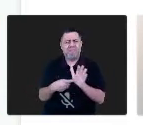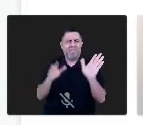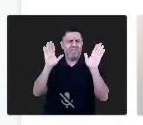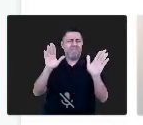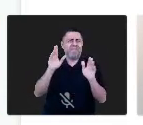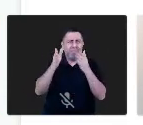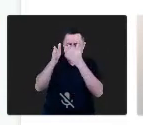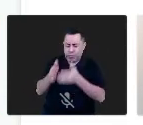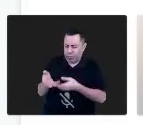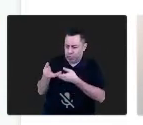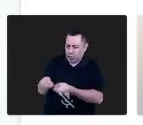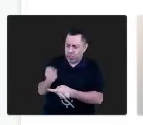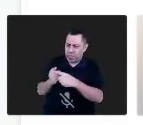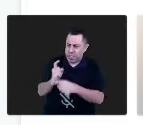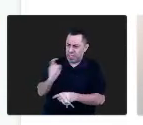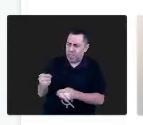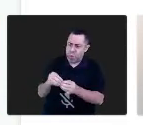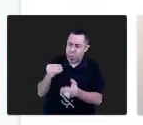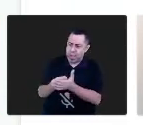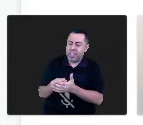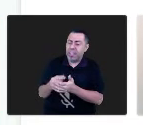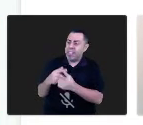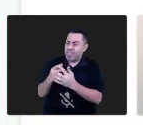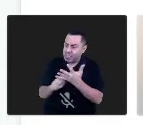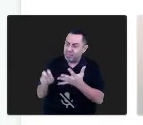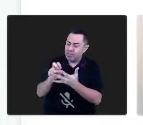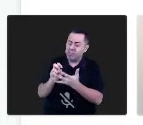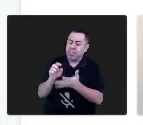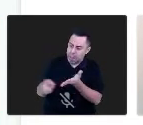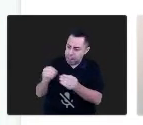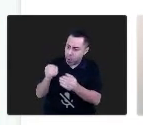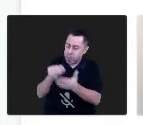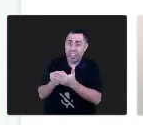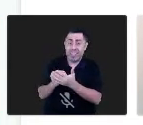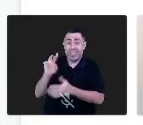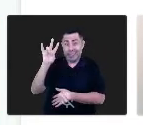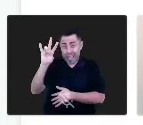one of the best things you can have right always list your promotions but unless you talk about